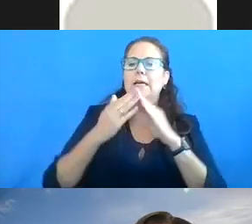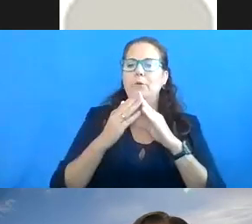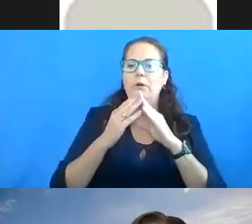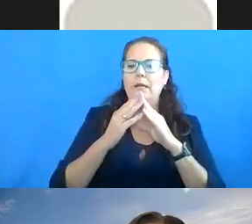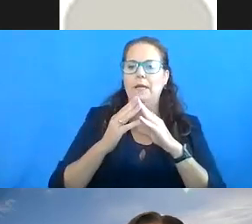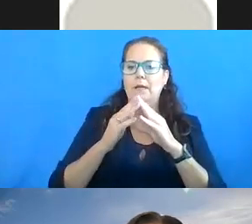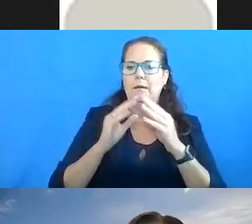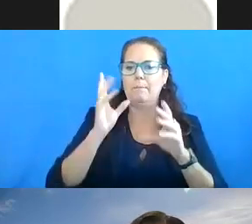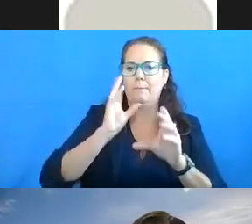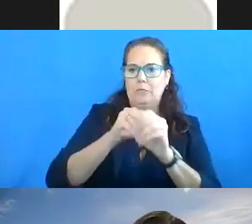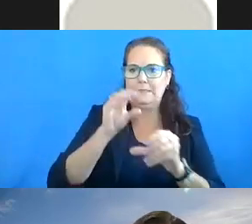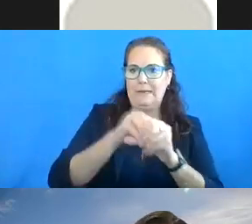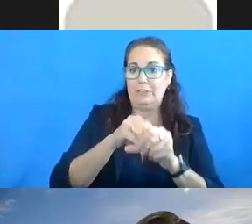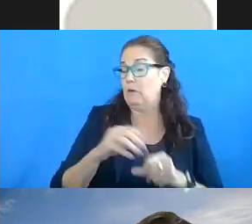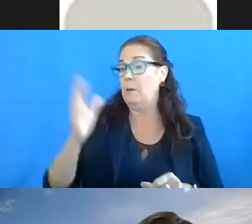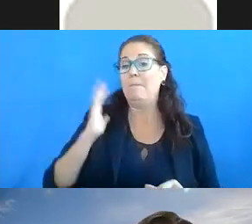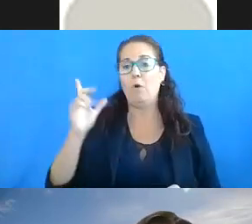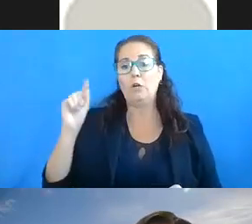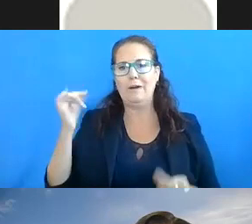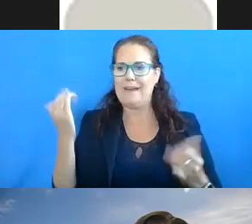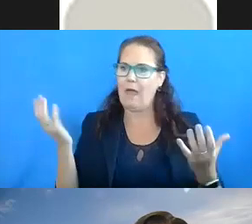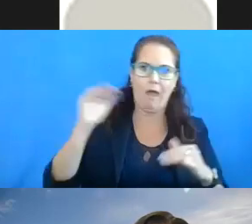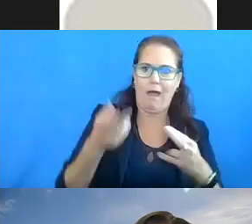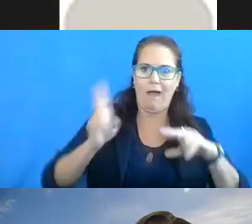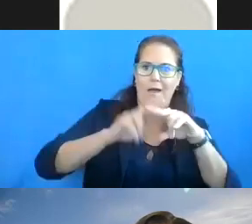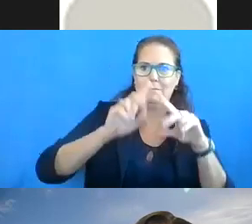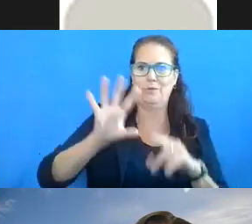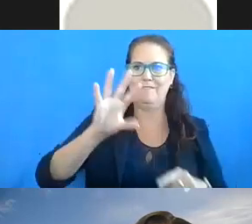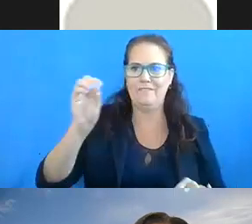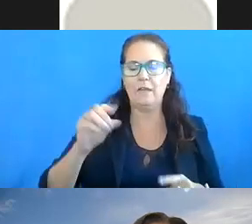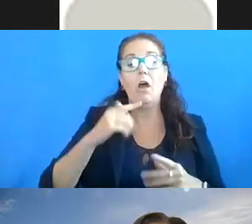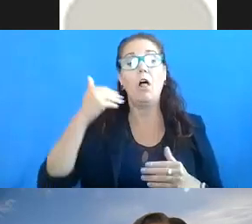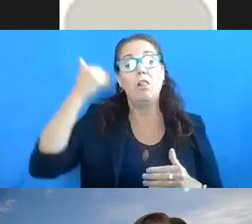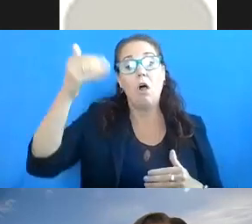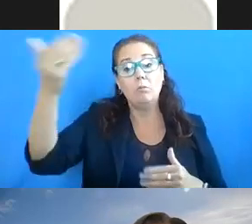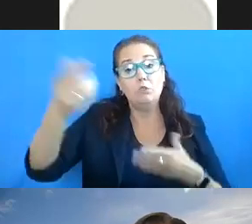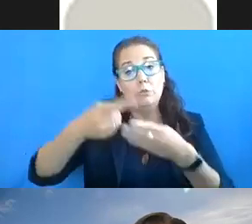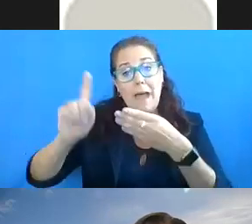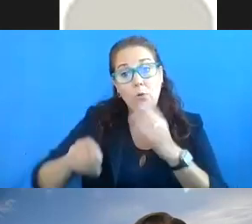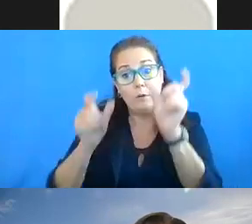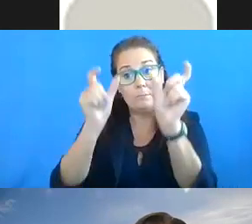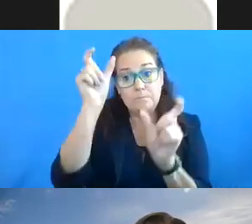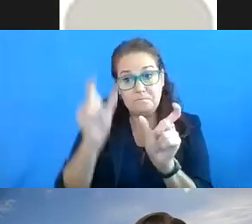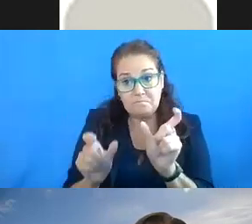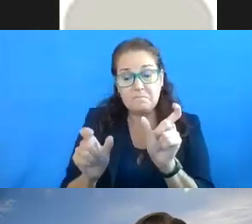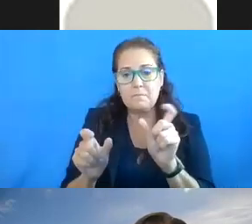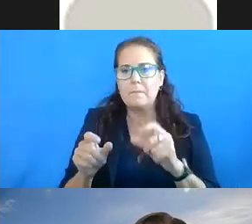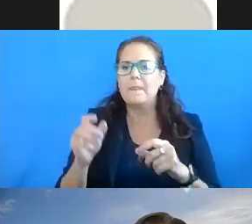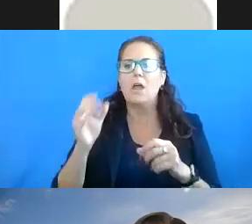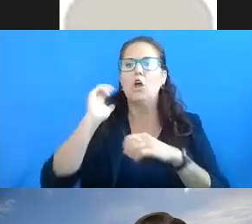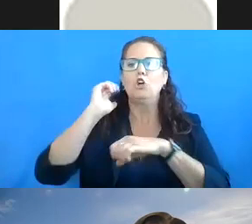have 50 people coming to the meeting. So what’s a long-term outcome? It might be creating community